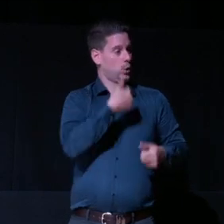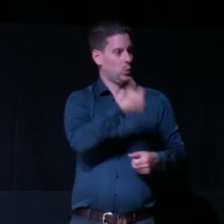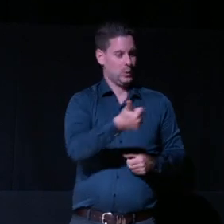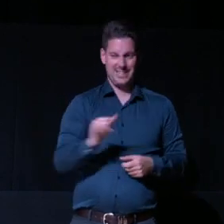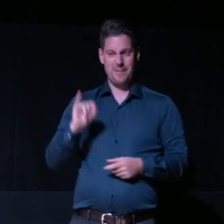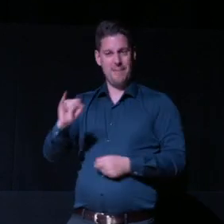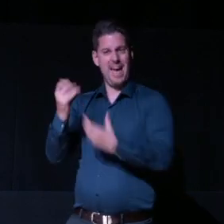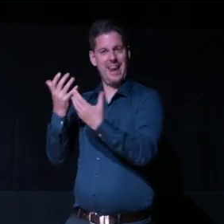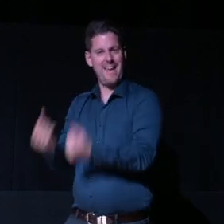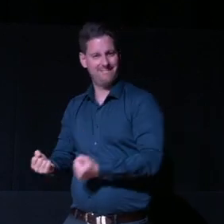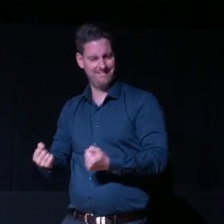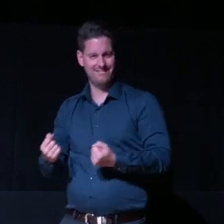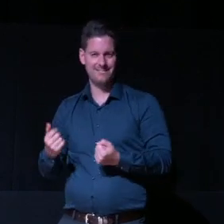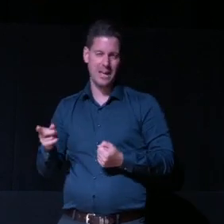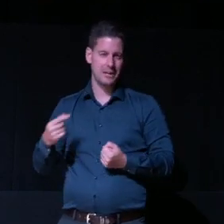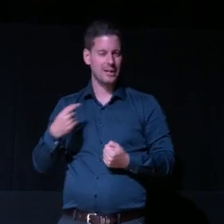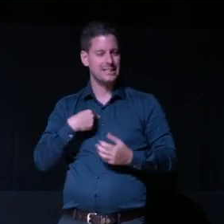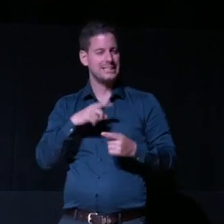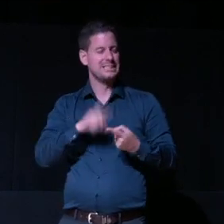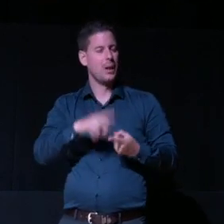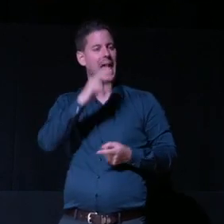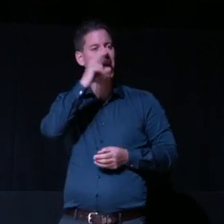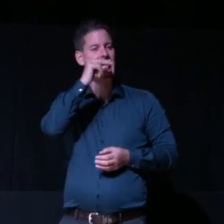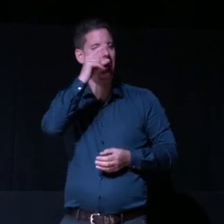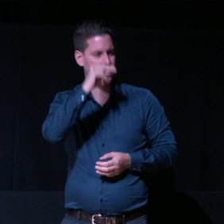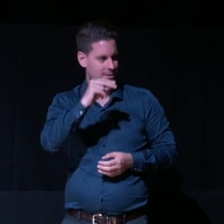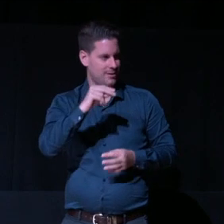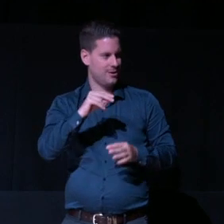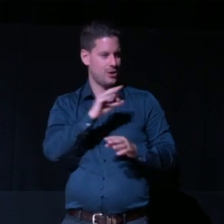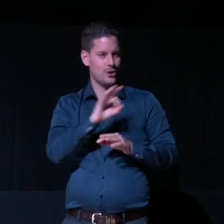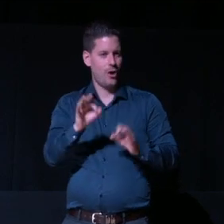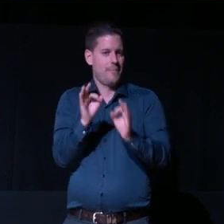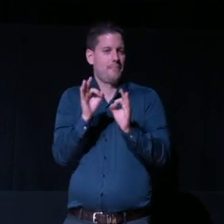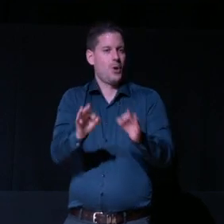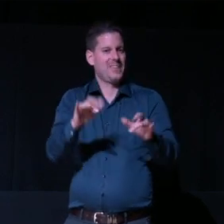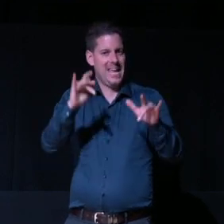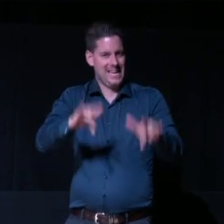guess that adolescence idea again where we're not we're not getting it right. But I think at least we're